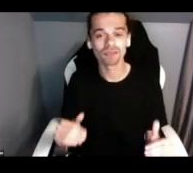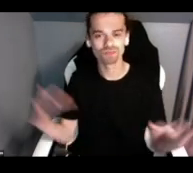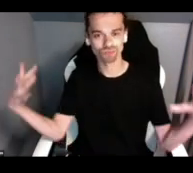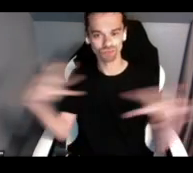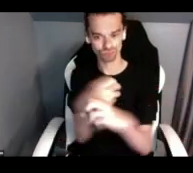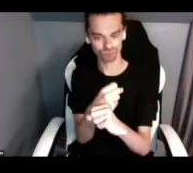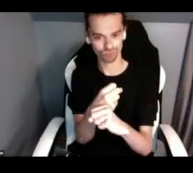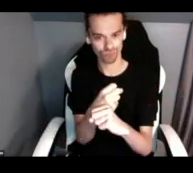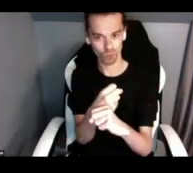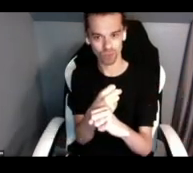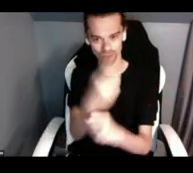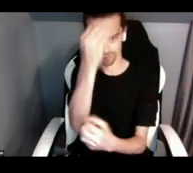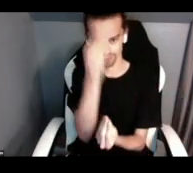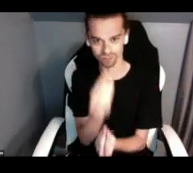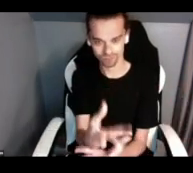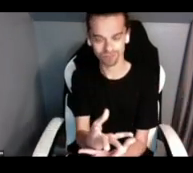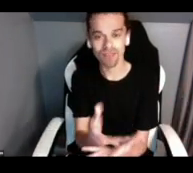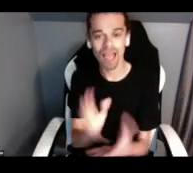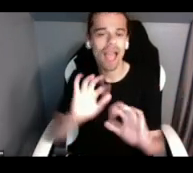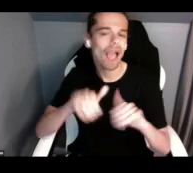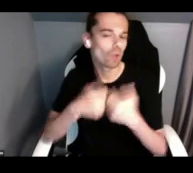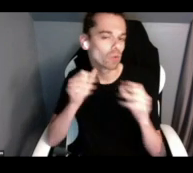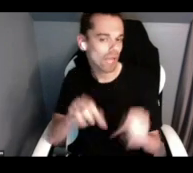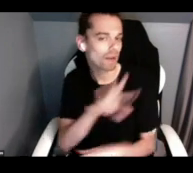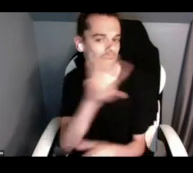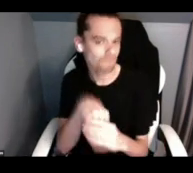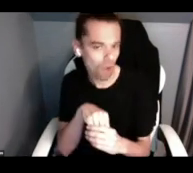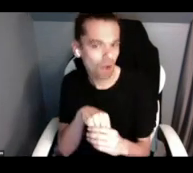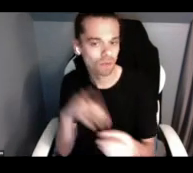our work within the CLEC.